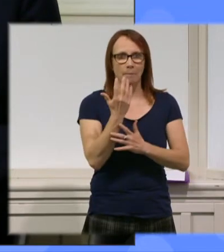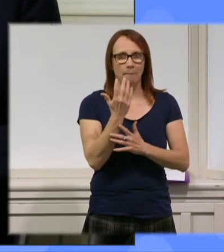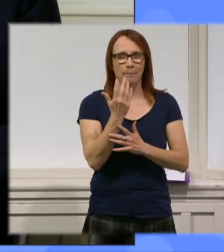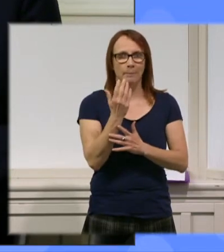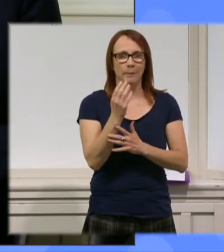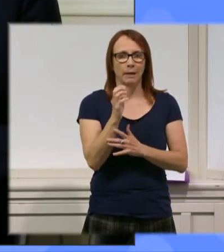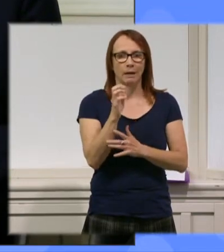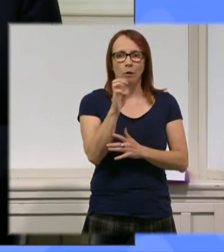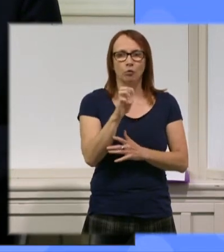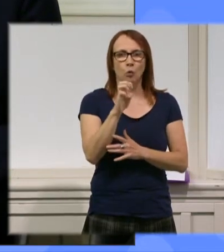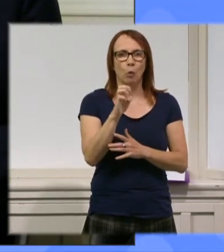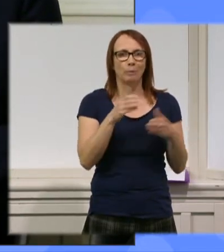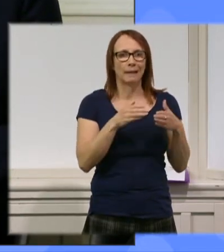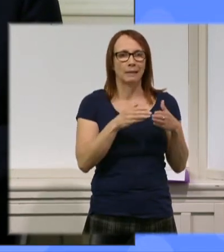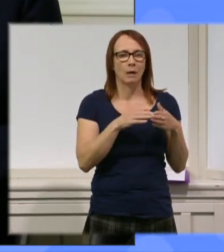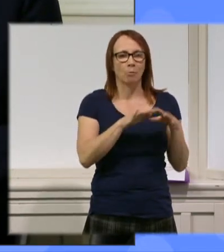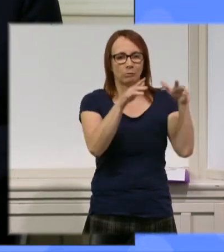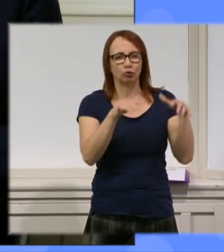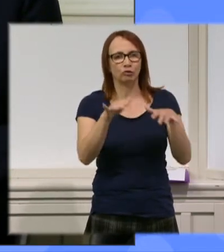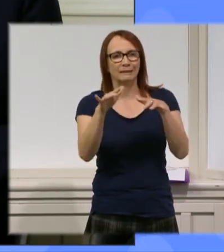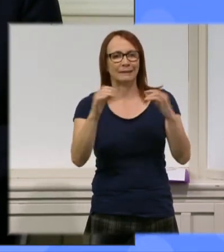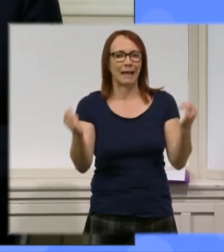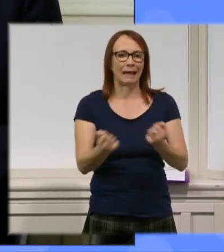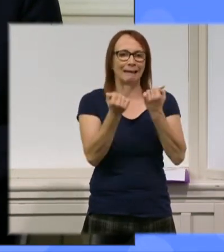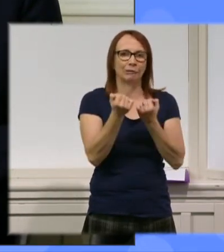energy test center is a global center for testing some of the renewables